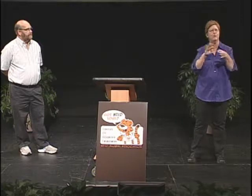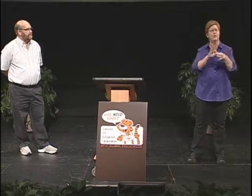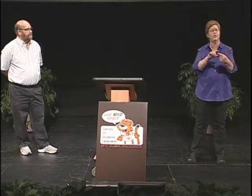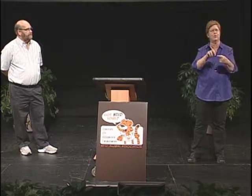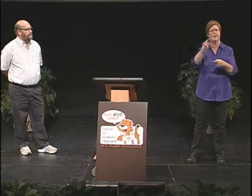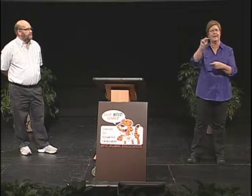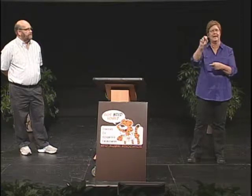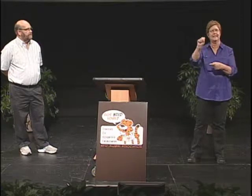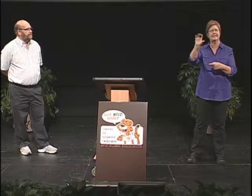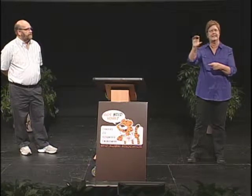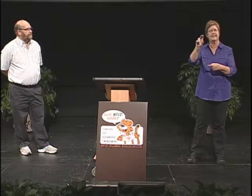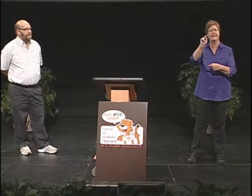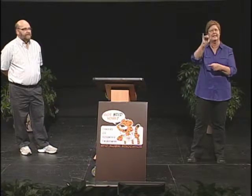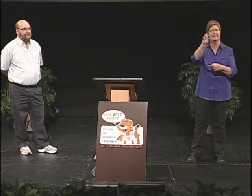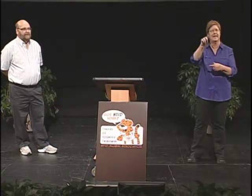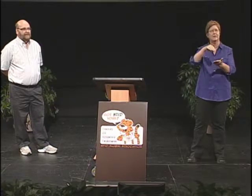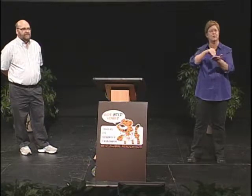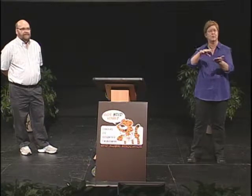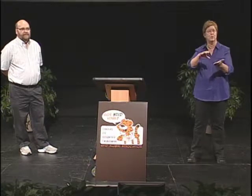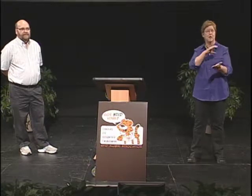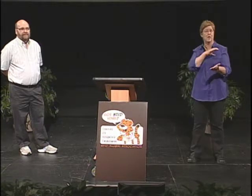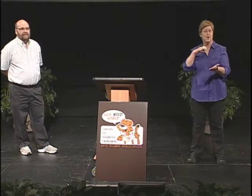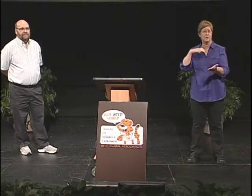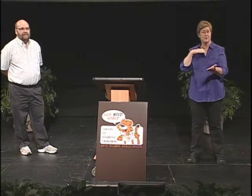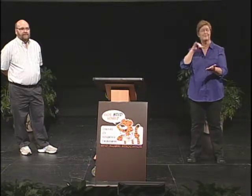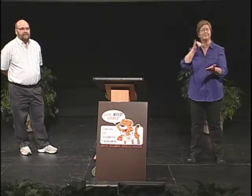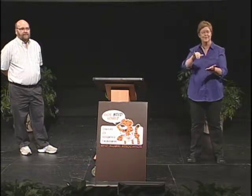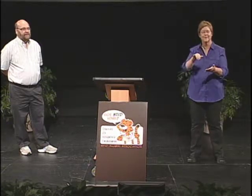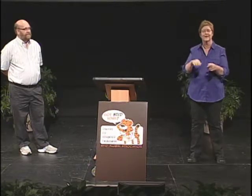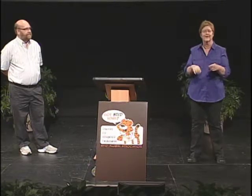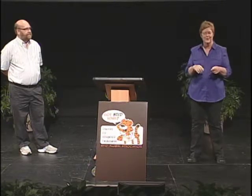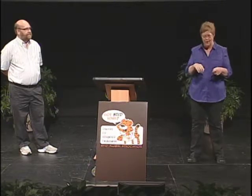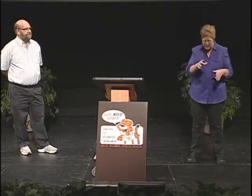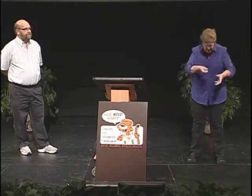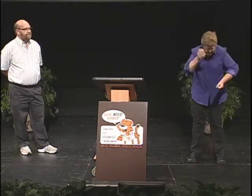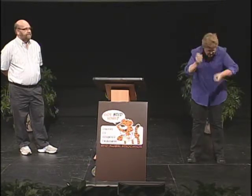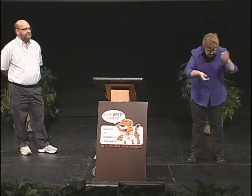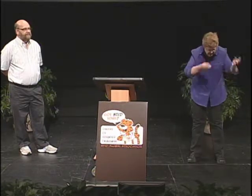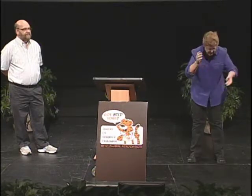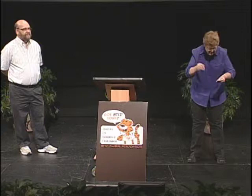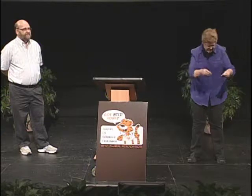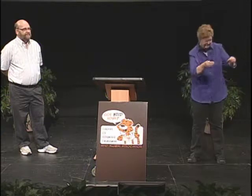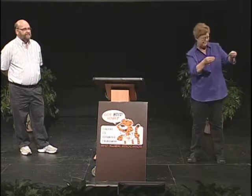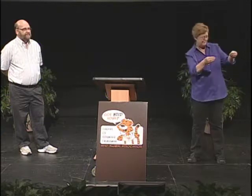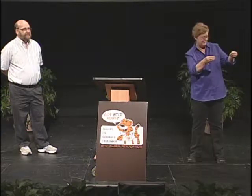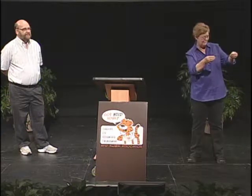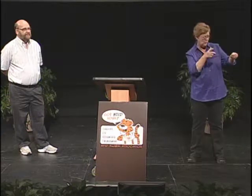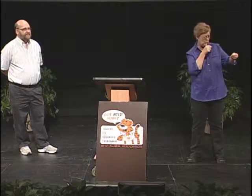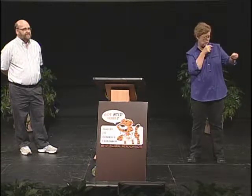Many NSC items--NTID Student Congress-- some of their items left over from years.